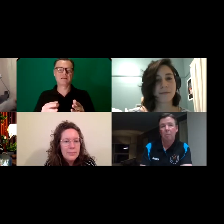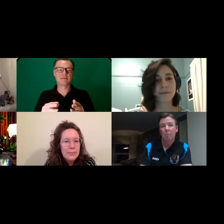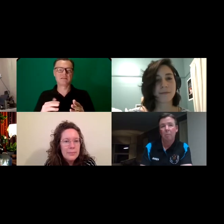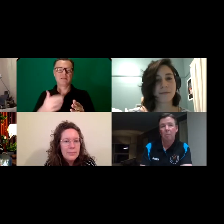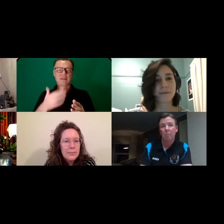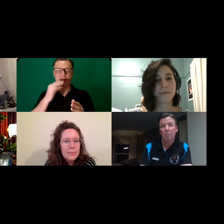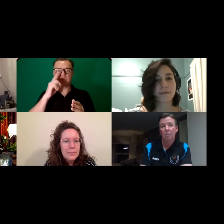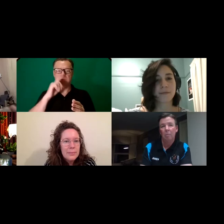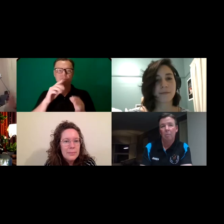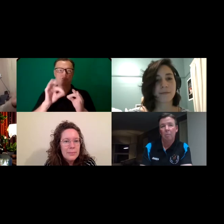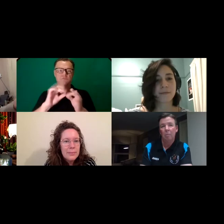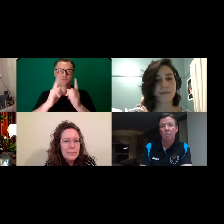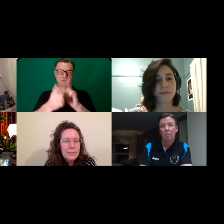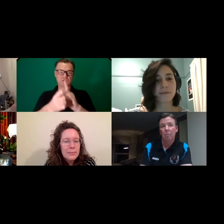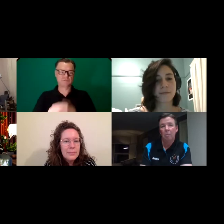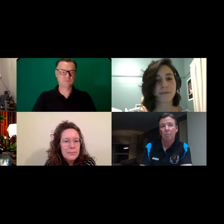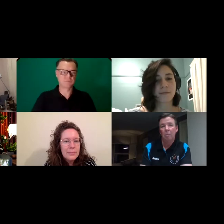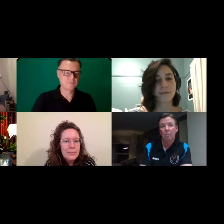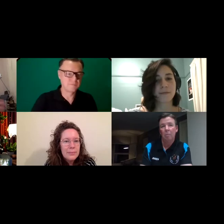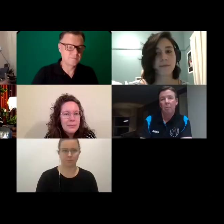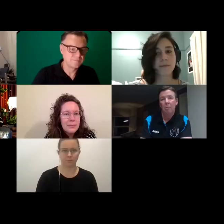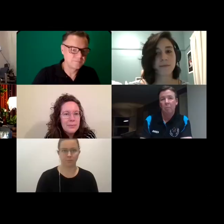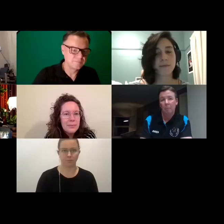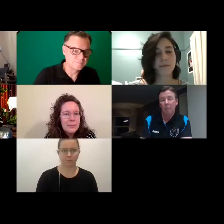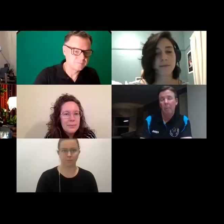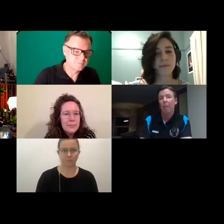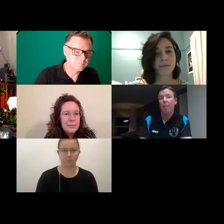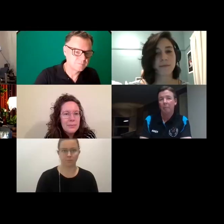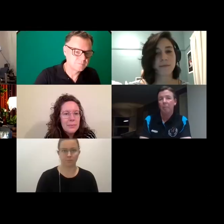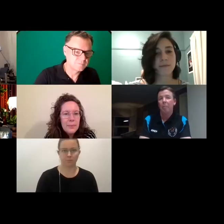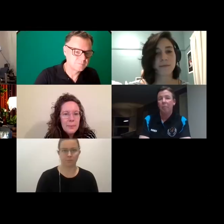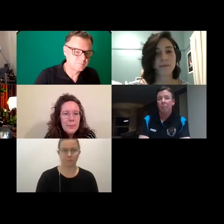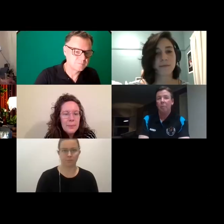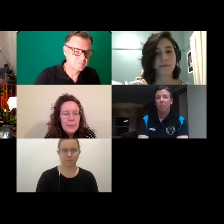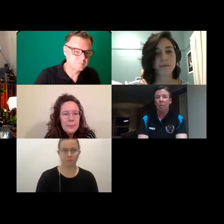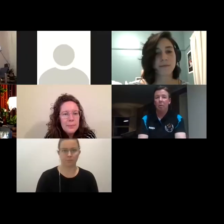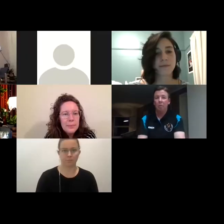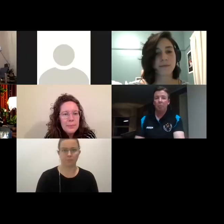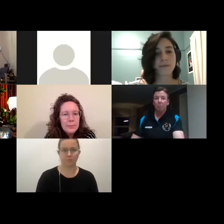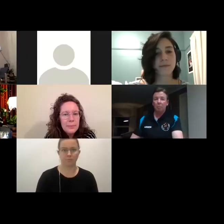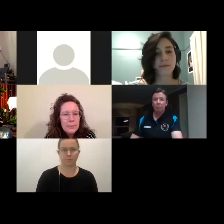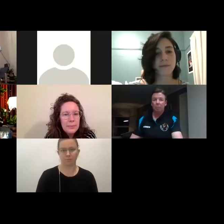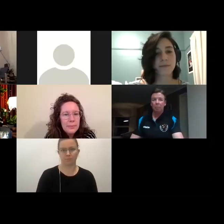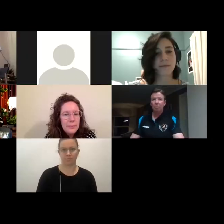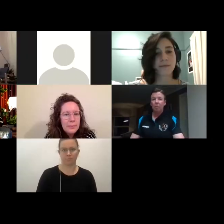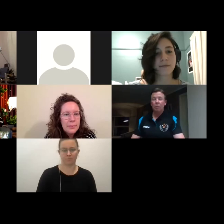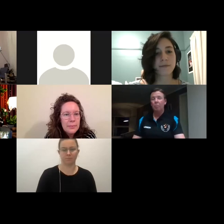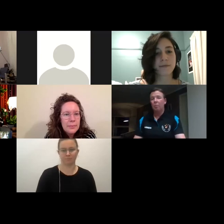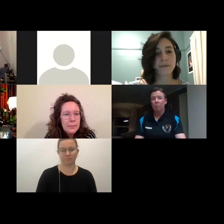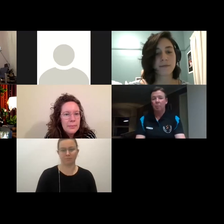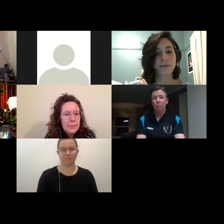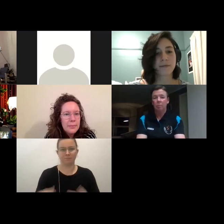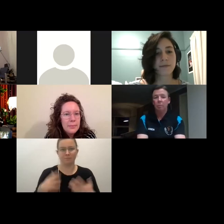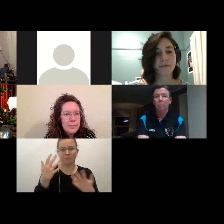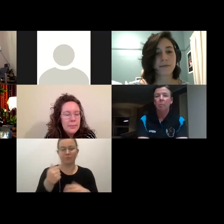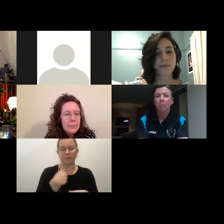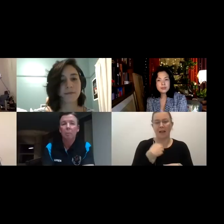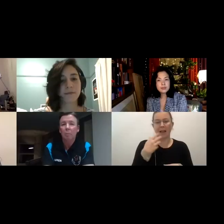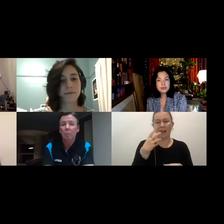people "oh, do you know someone with this story?" I suppose I did seek a range